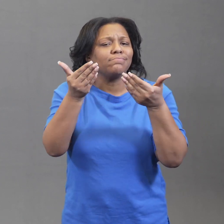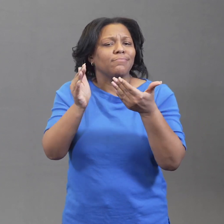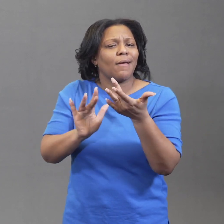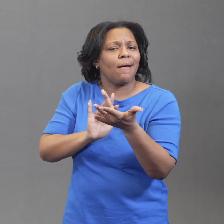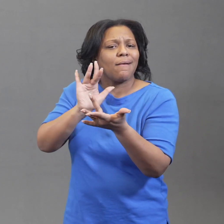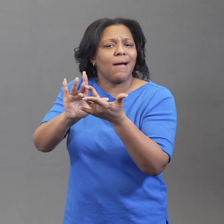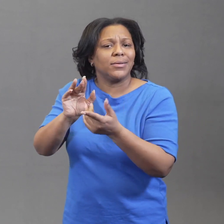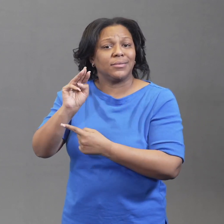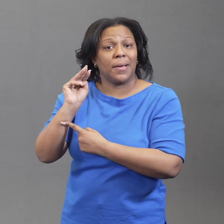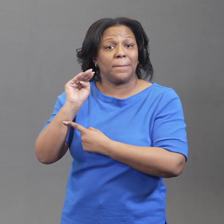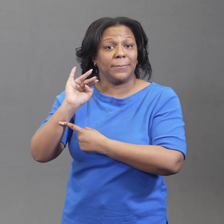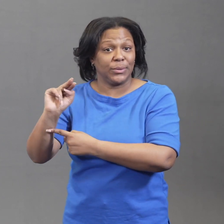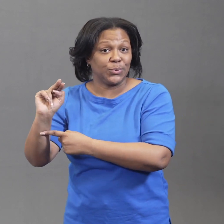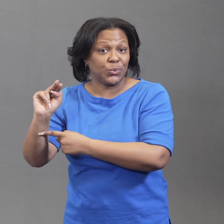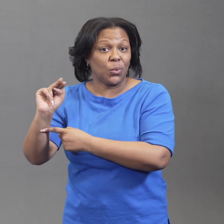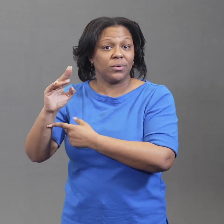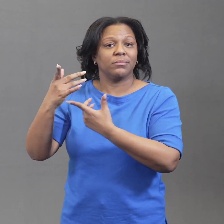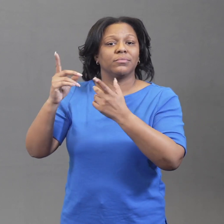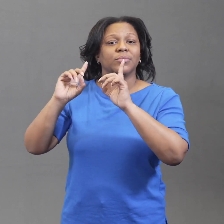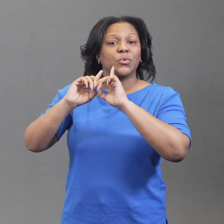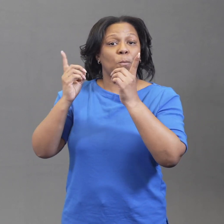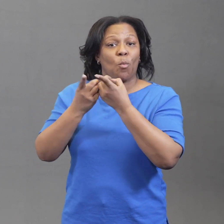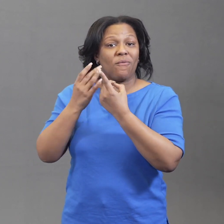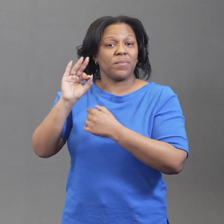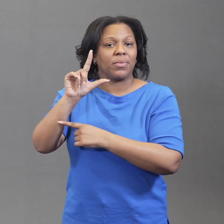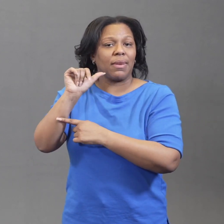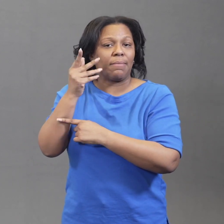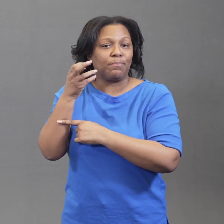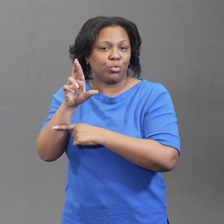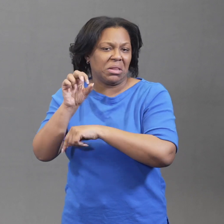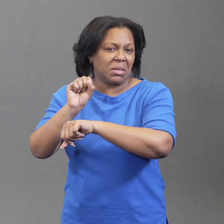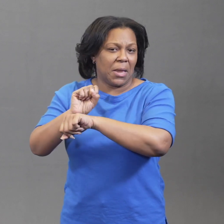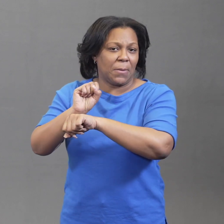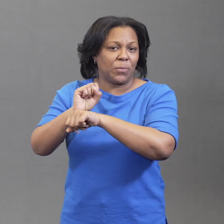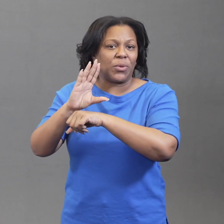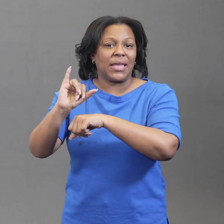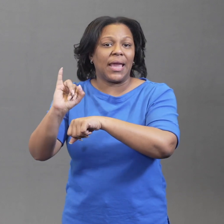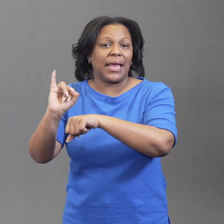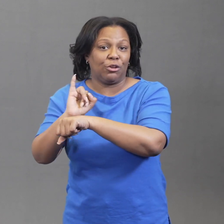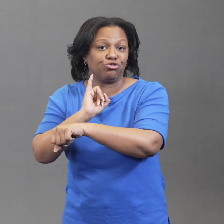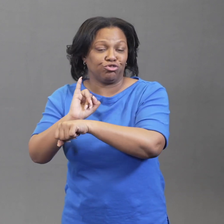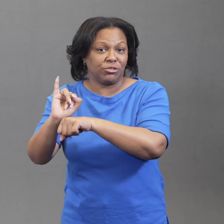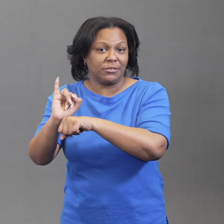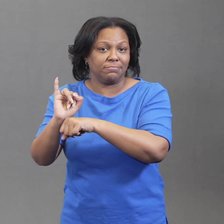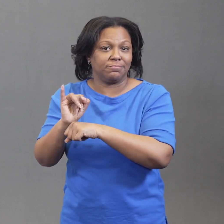Contact the Minnesota Department of Labor and Industry.